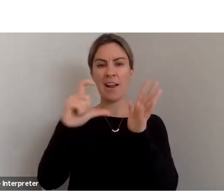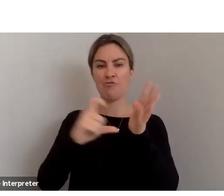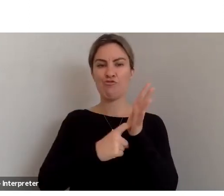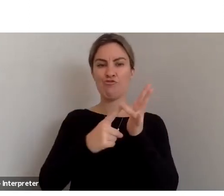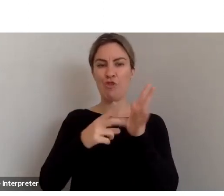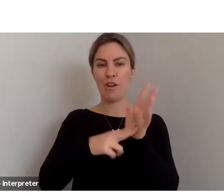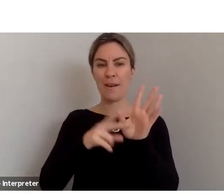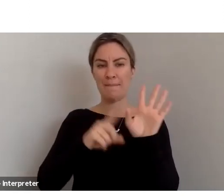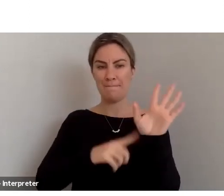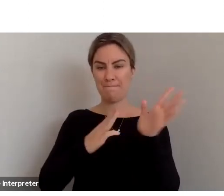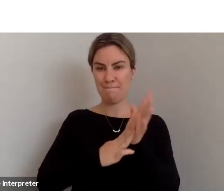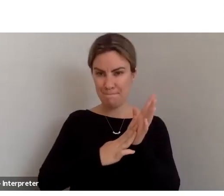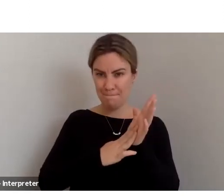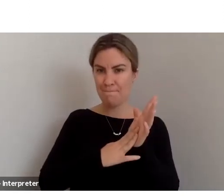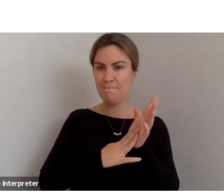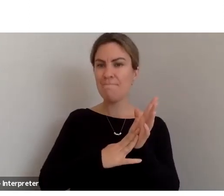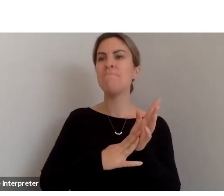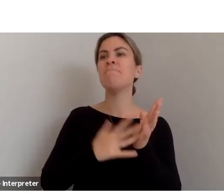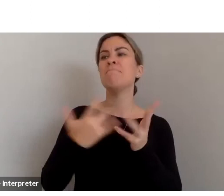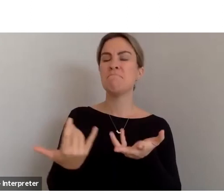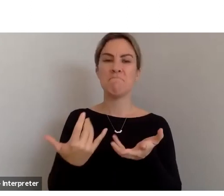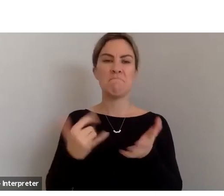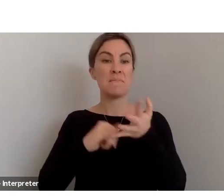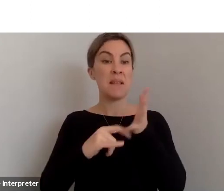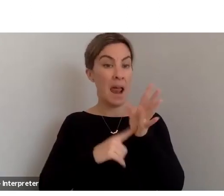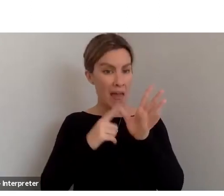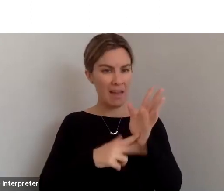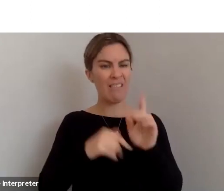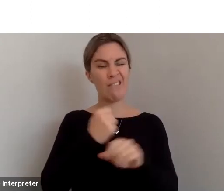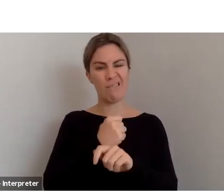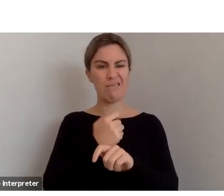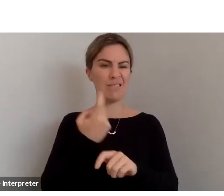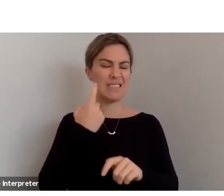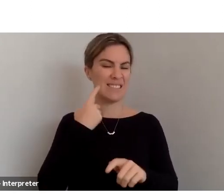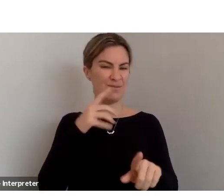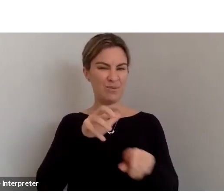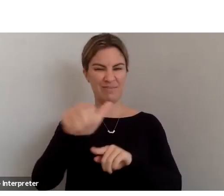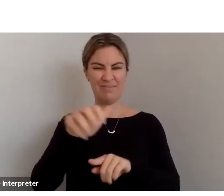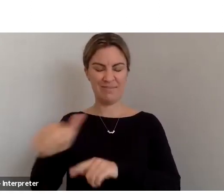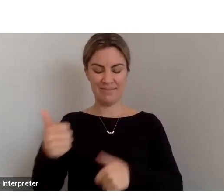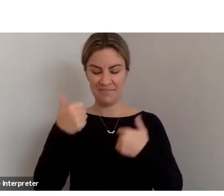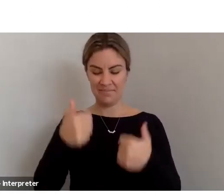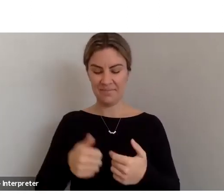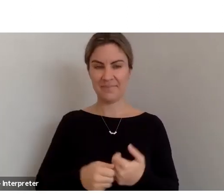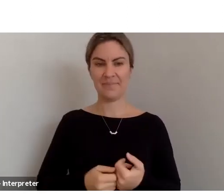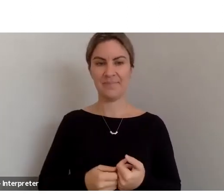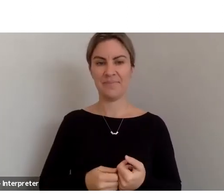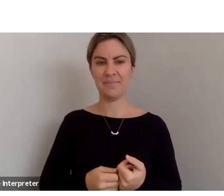A new slang. And don't panic.